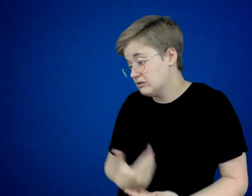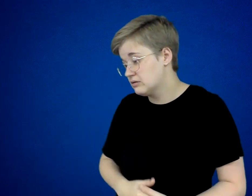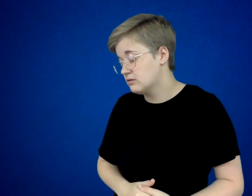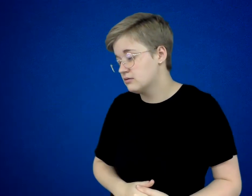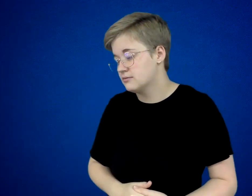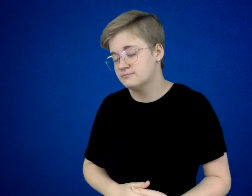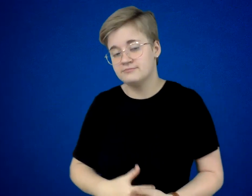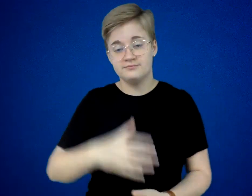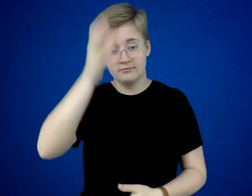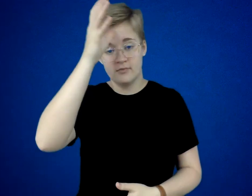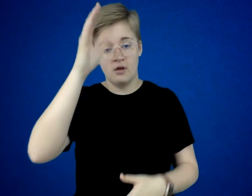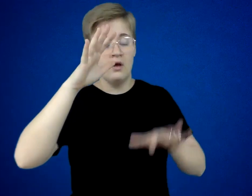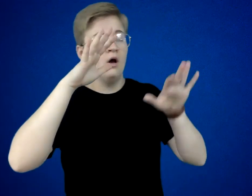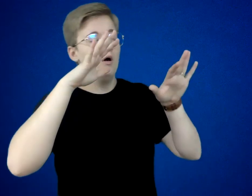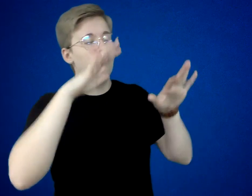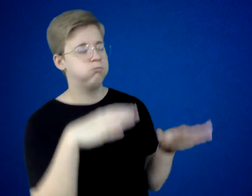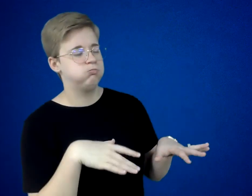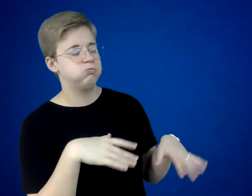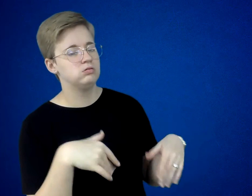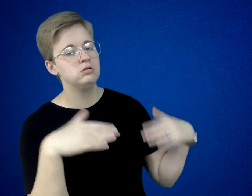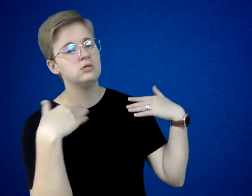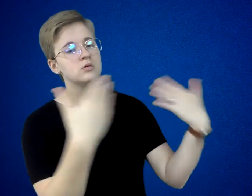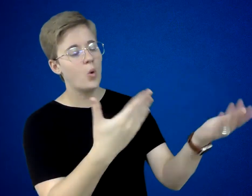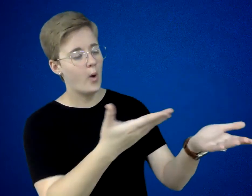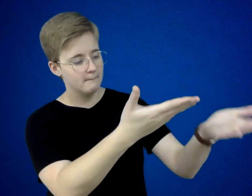His father sighed. “Go on and get me that leg medicine.”